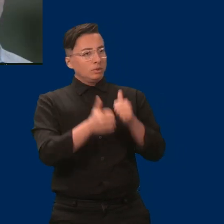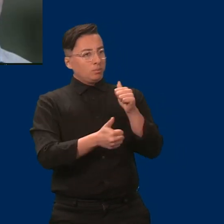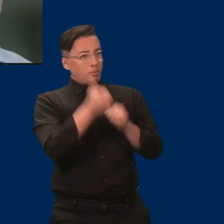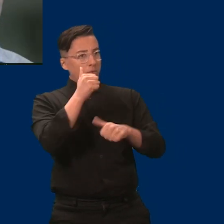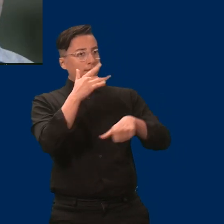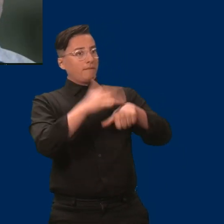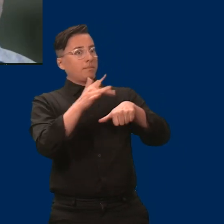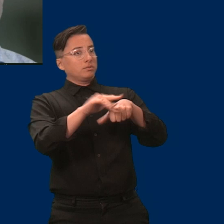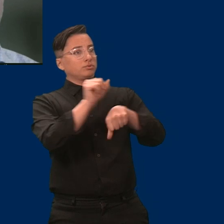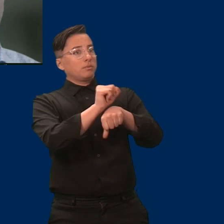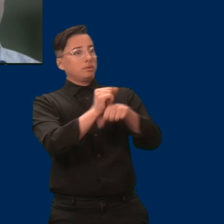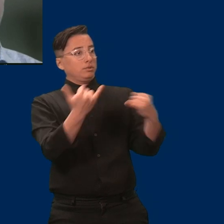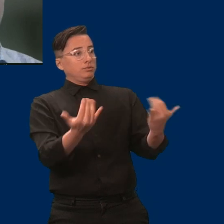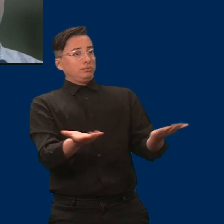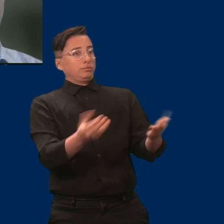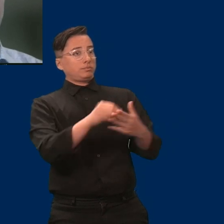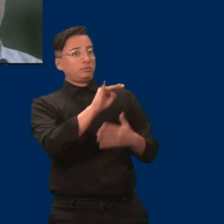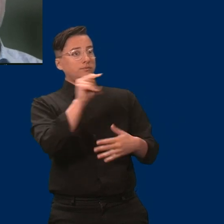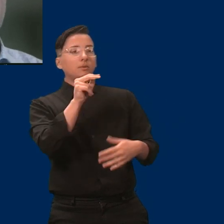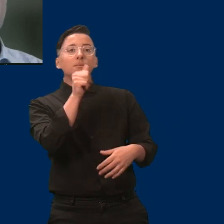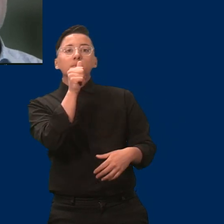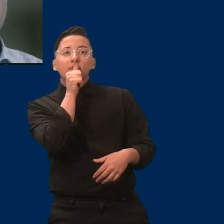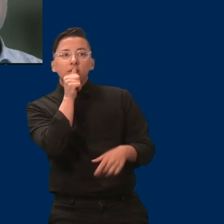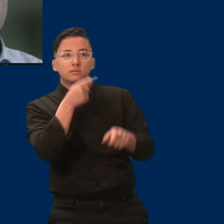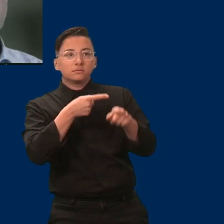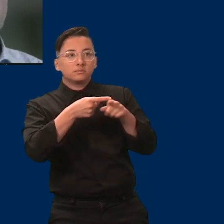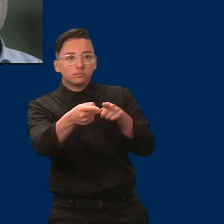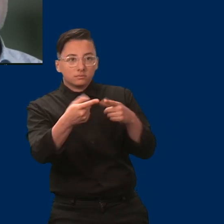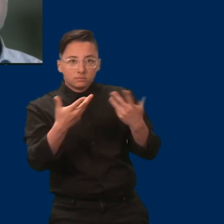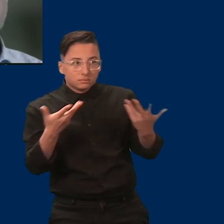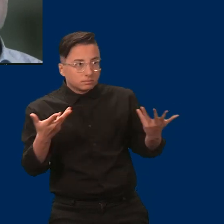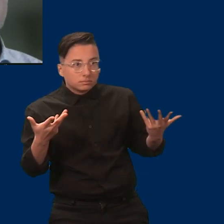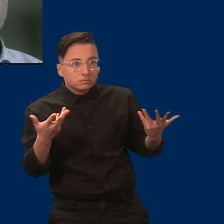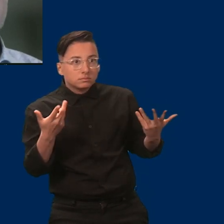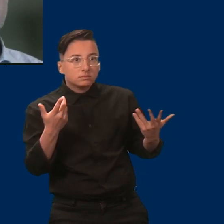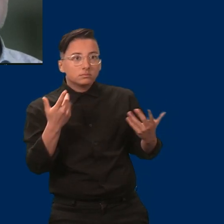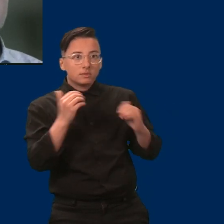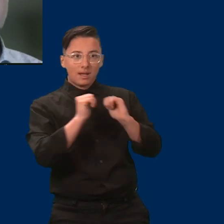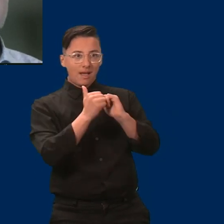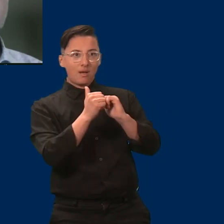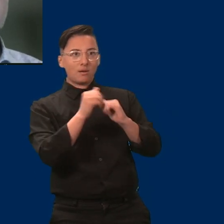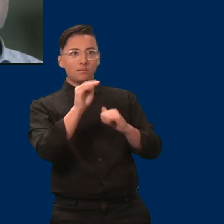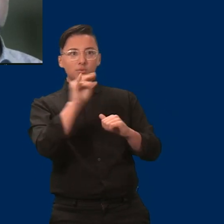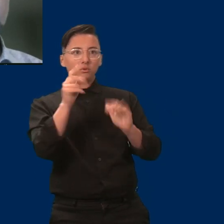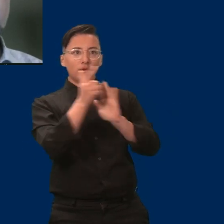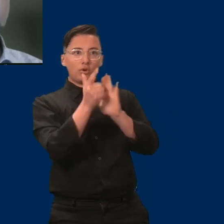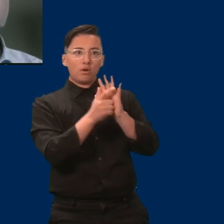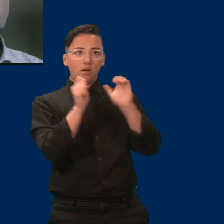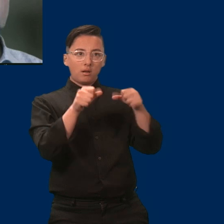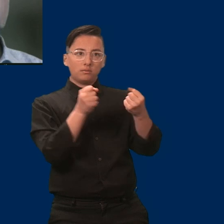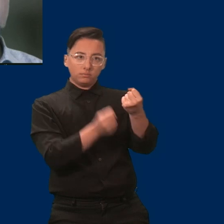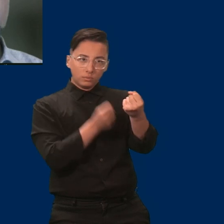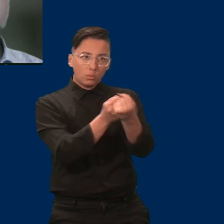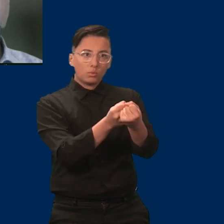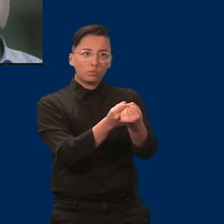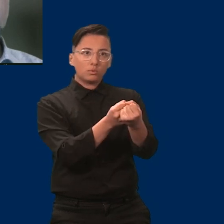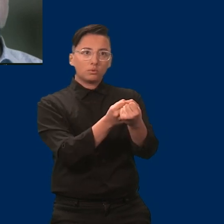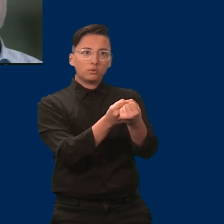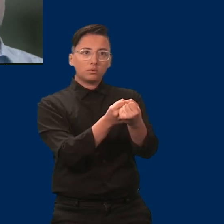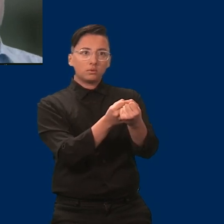Do you see any ways that Minnesota law could help support equitable employment in that space?